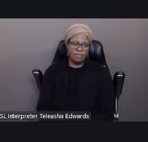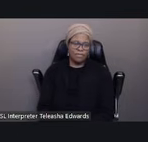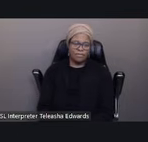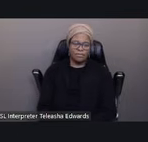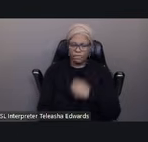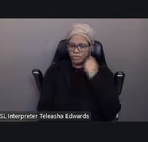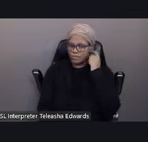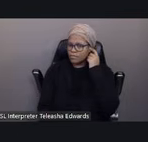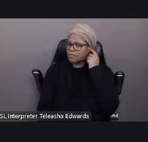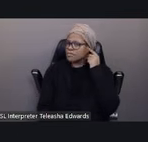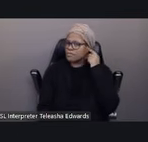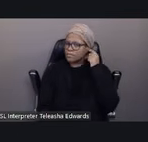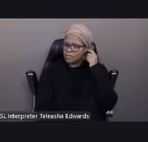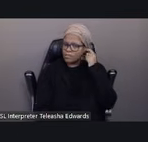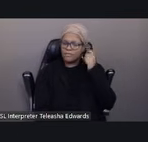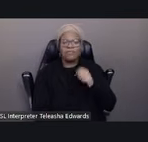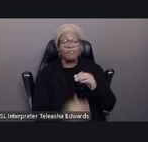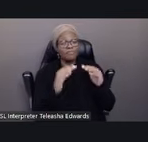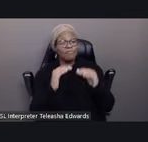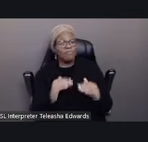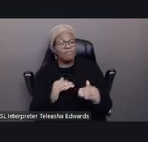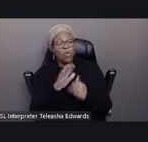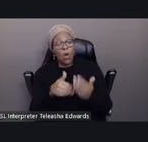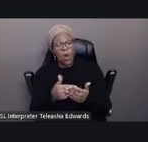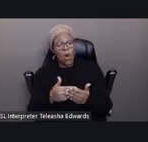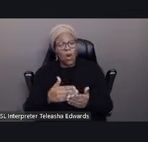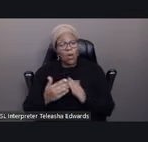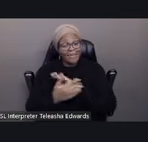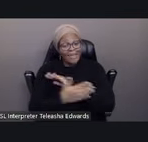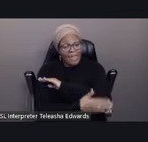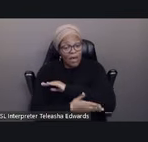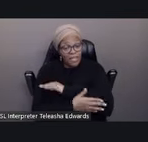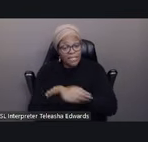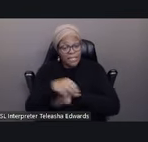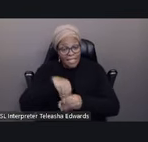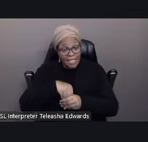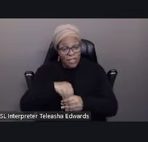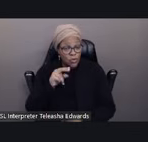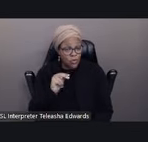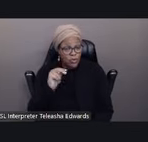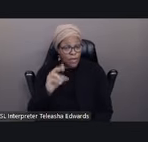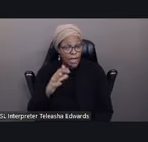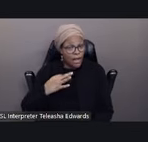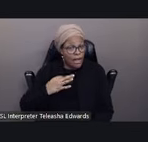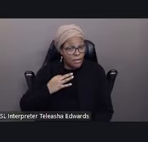Are all counties in North Carolina eligible?